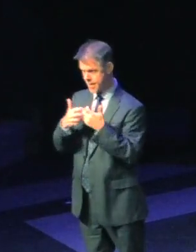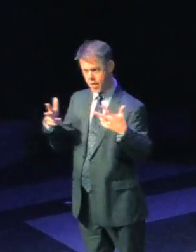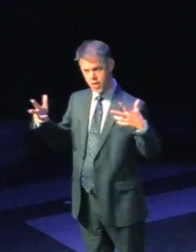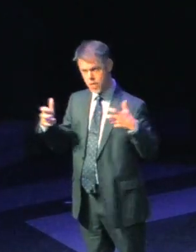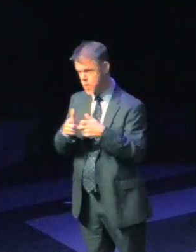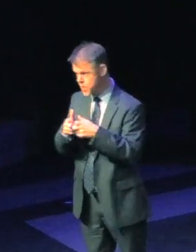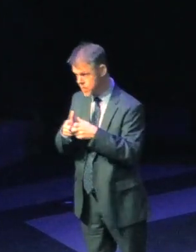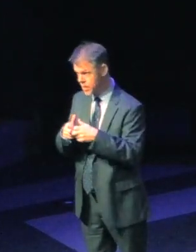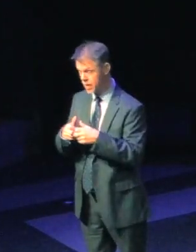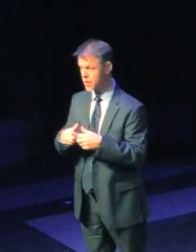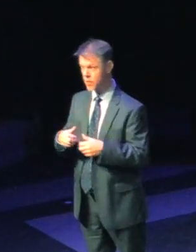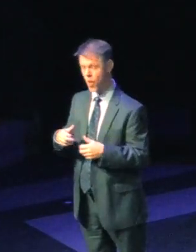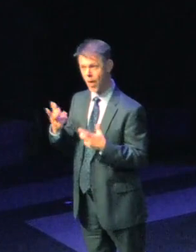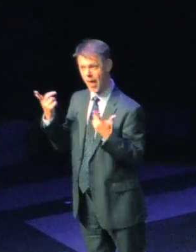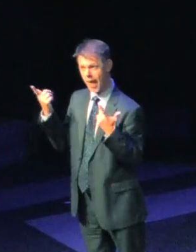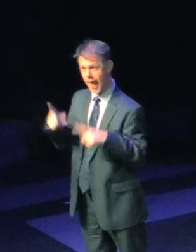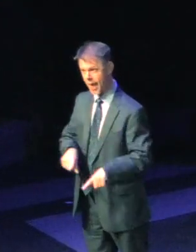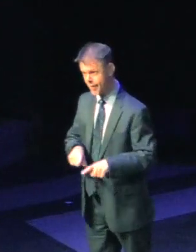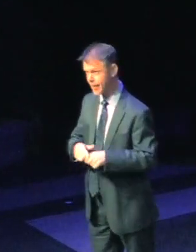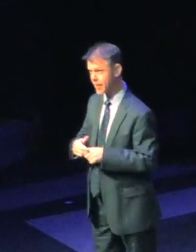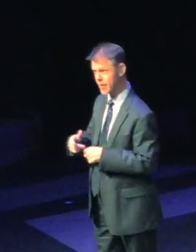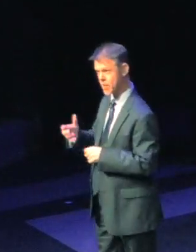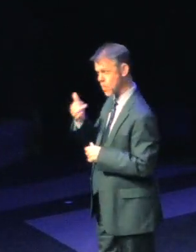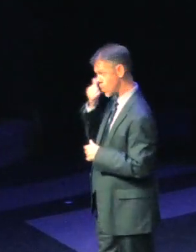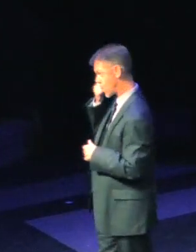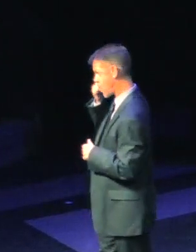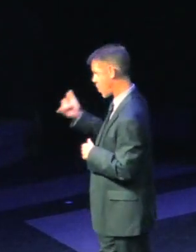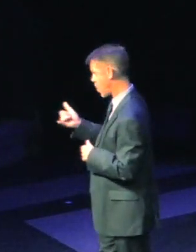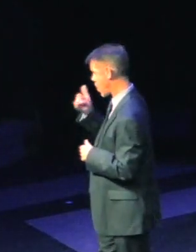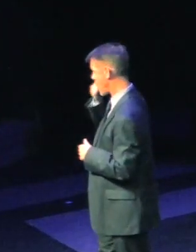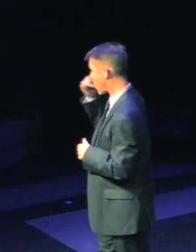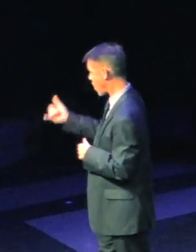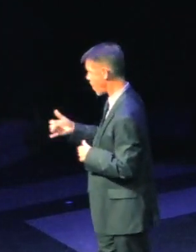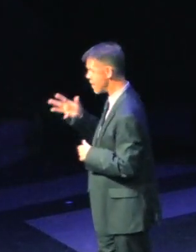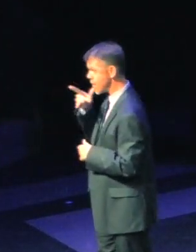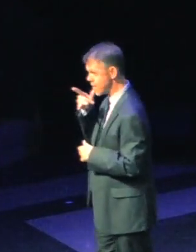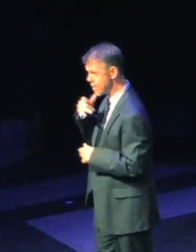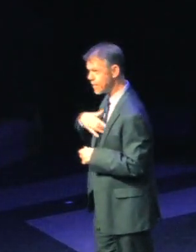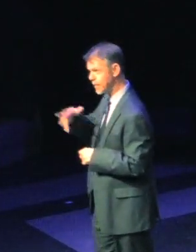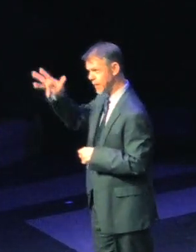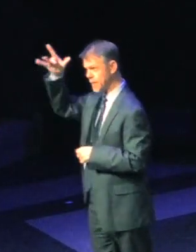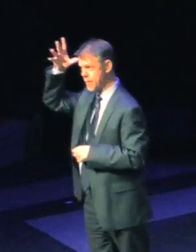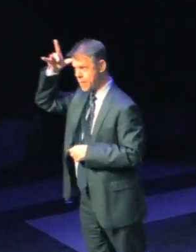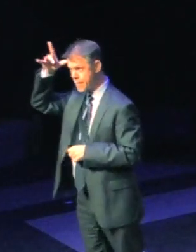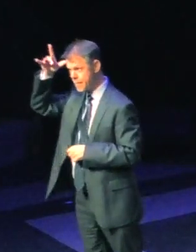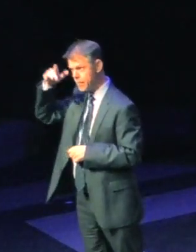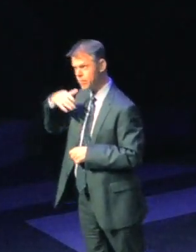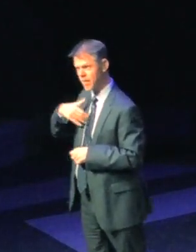received the call about 2:00 am. in the morning. My dad was in the Air Force and that's a call that